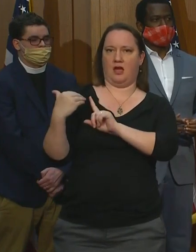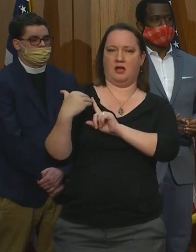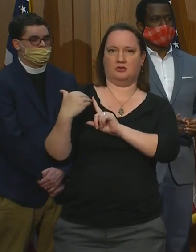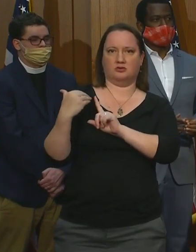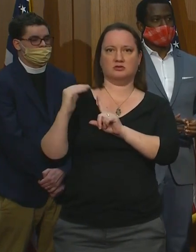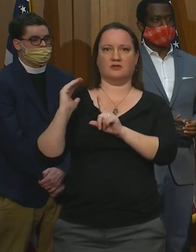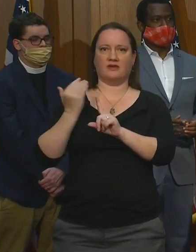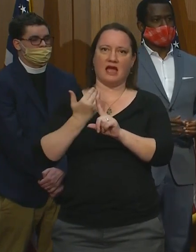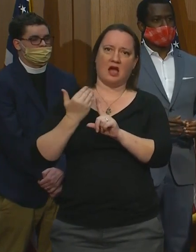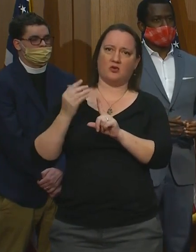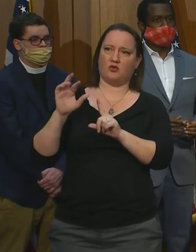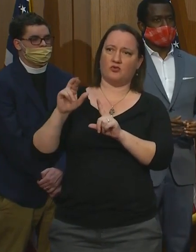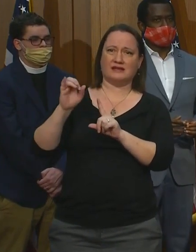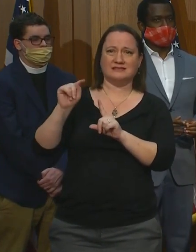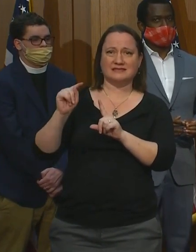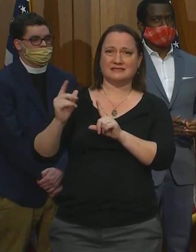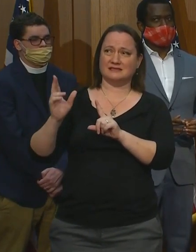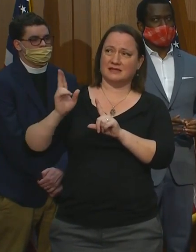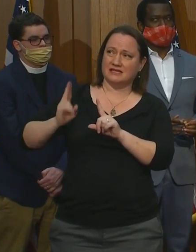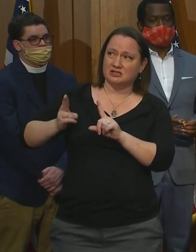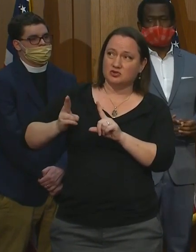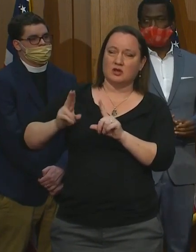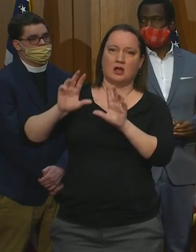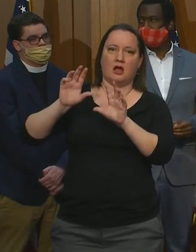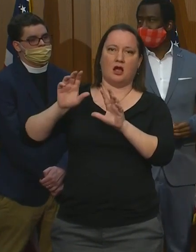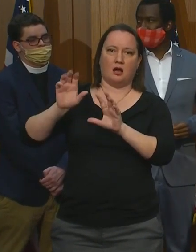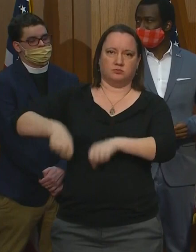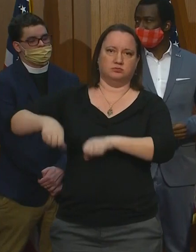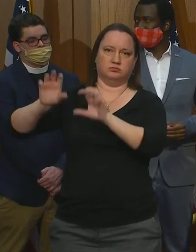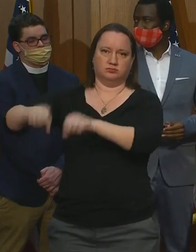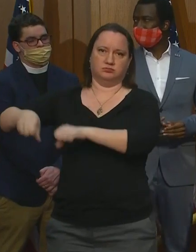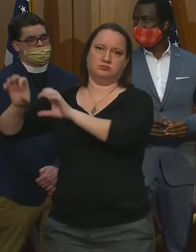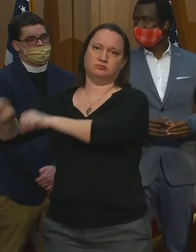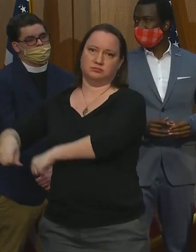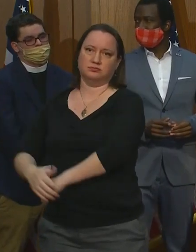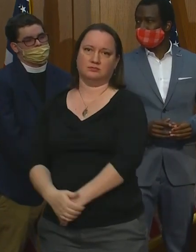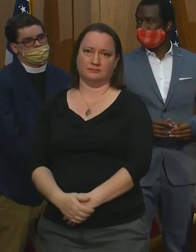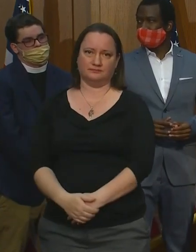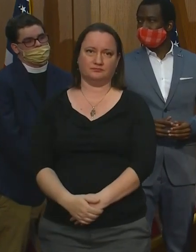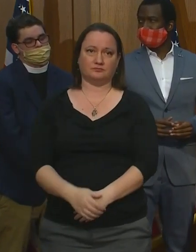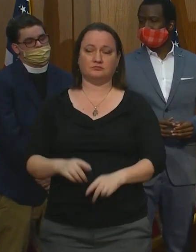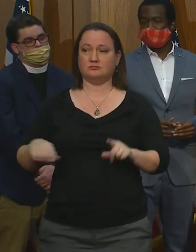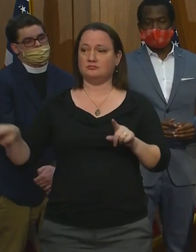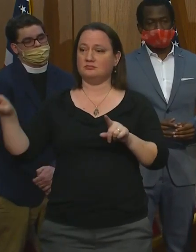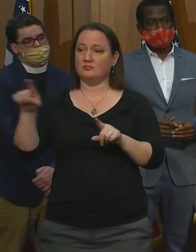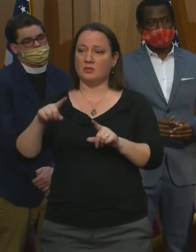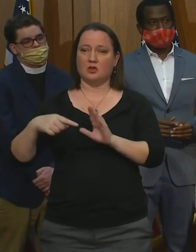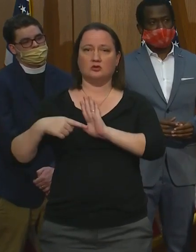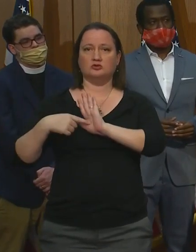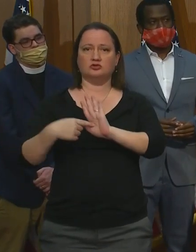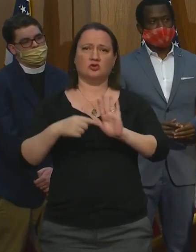COMMONWEALTH. THESE GRANDIOSE